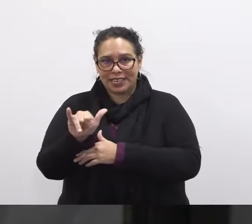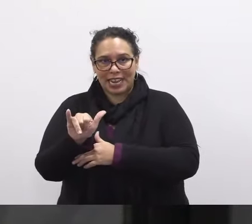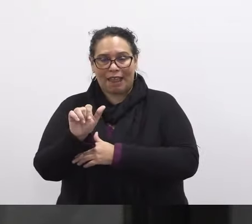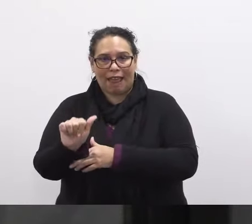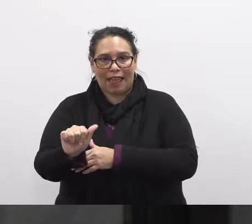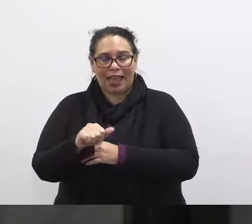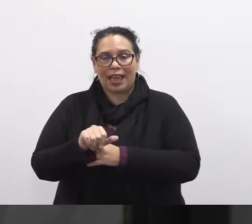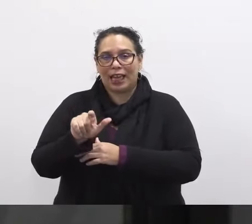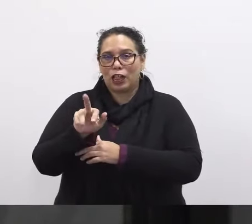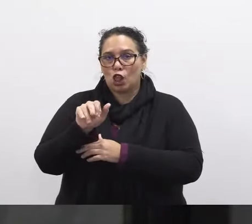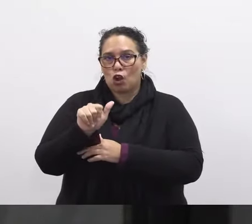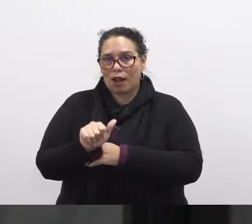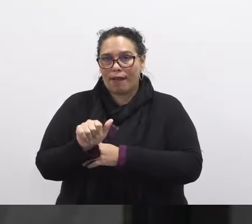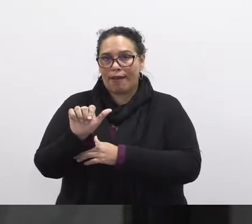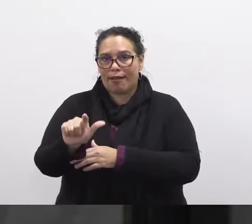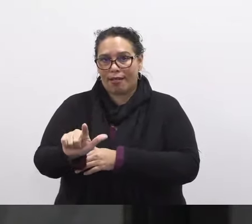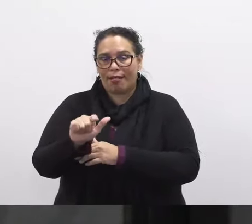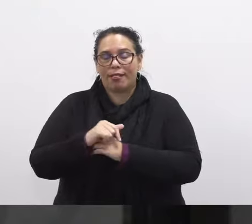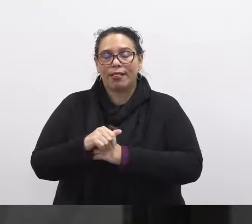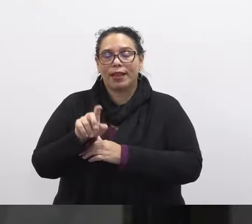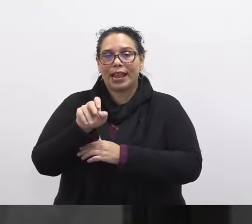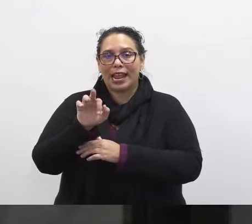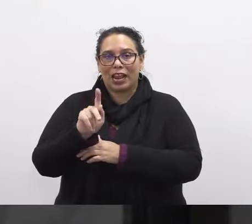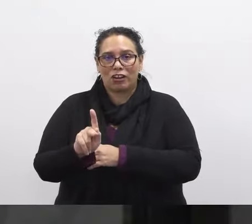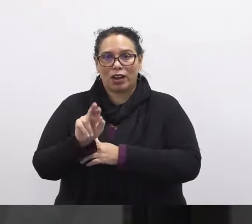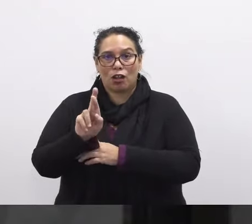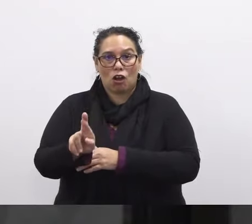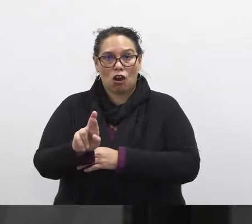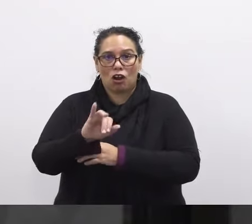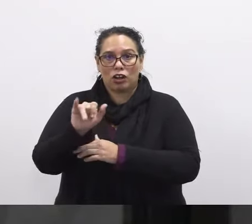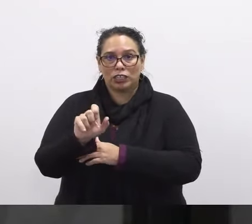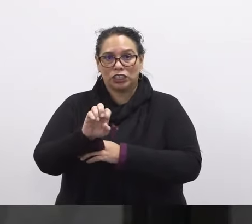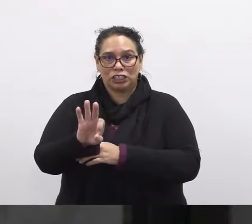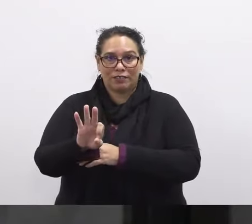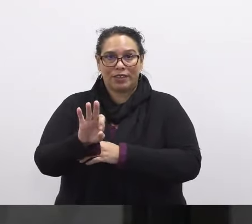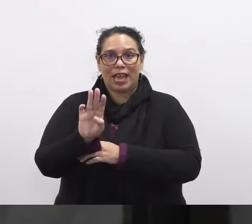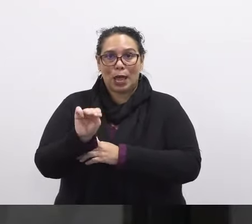Lora L, Eric R, Jeff M, Kim F, James C,